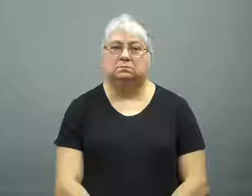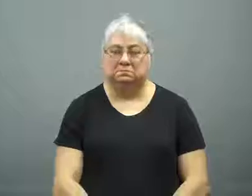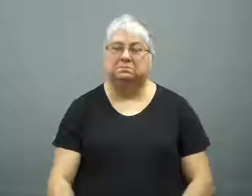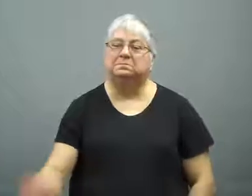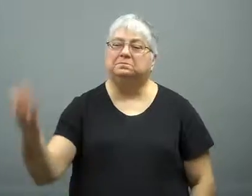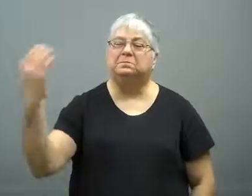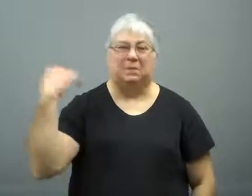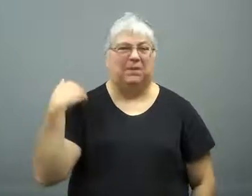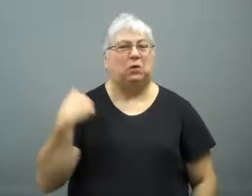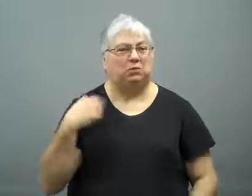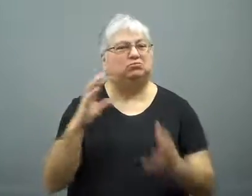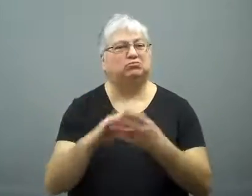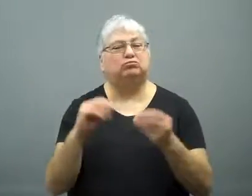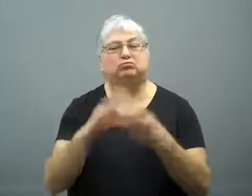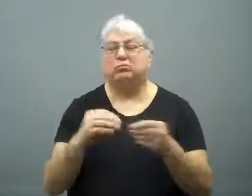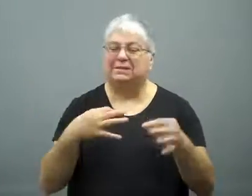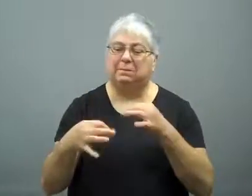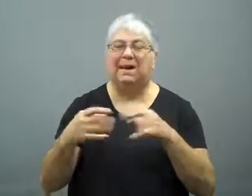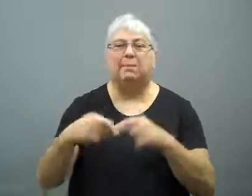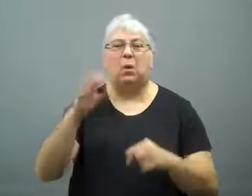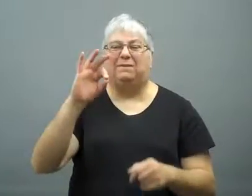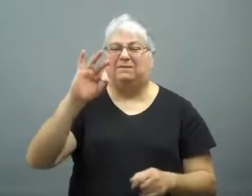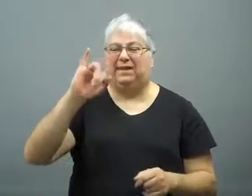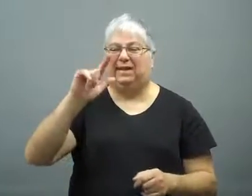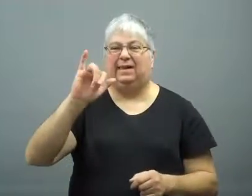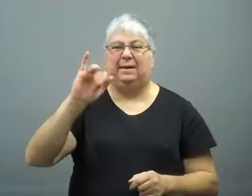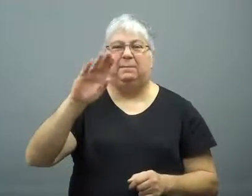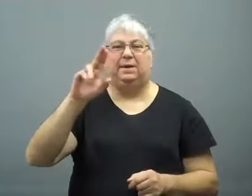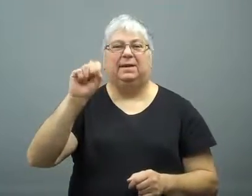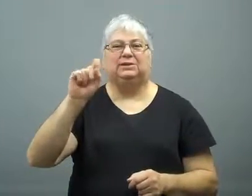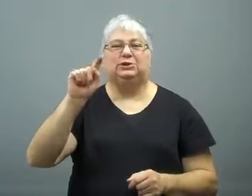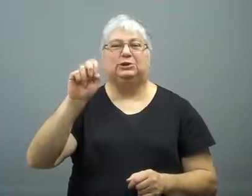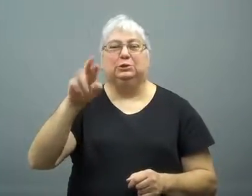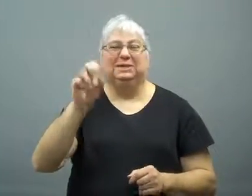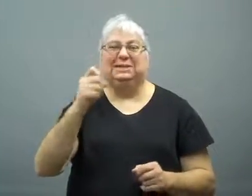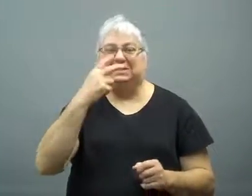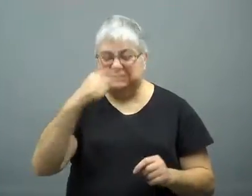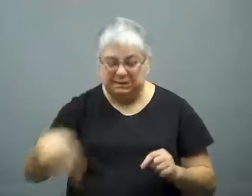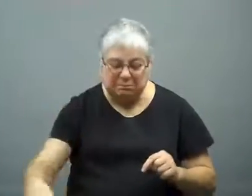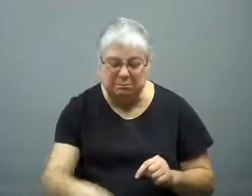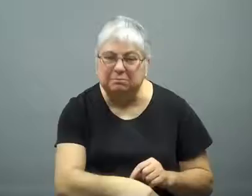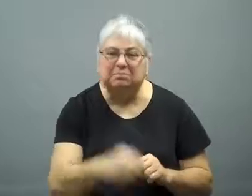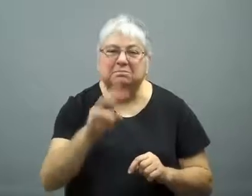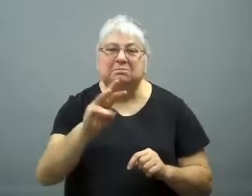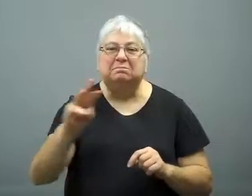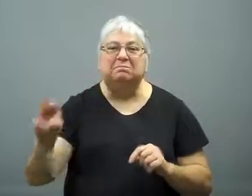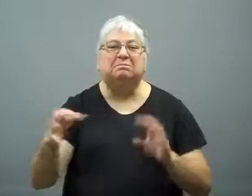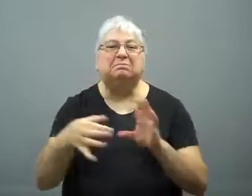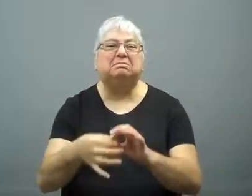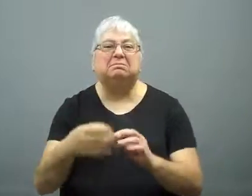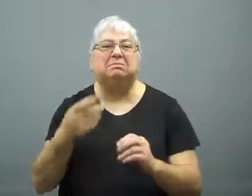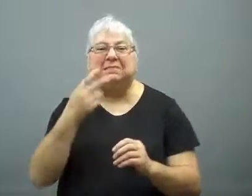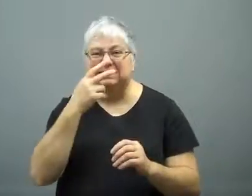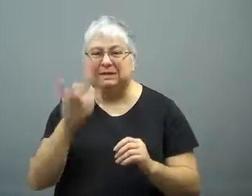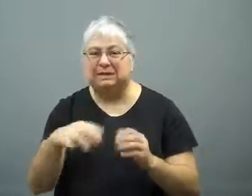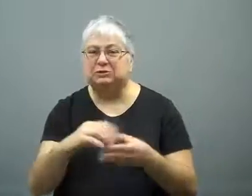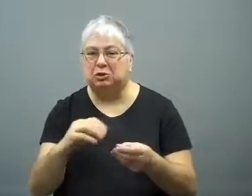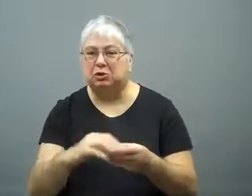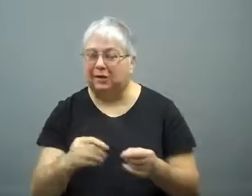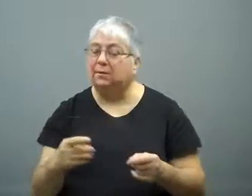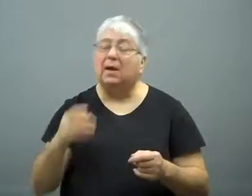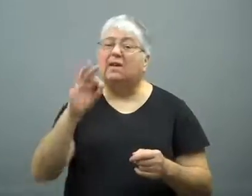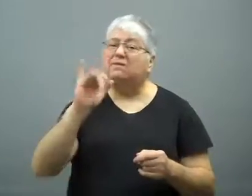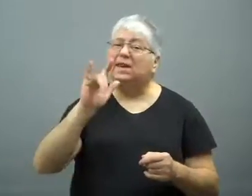I did a story previously on filibusters, You can see the link below for it.